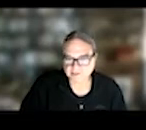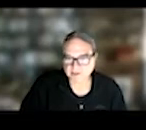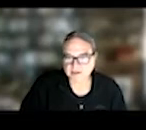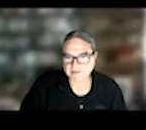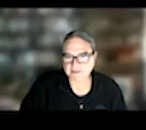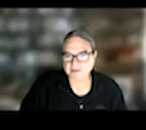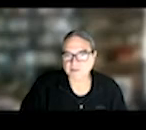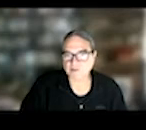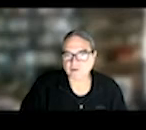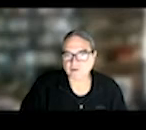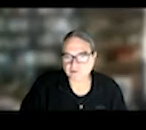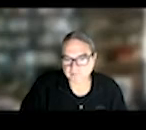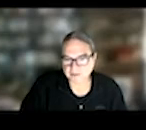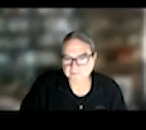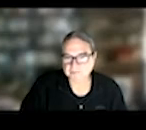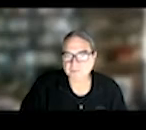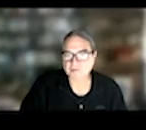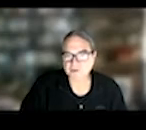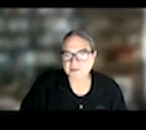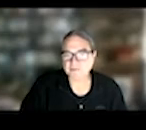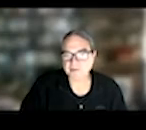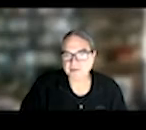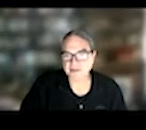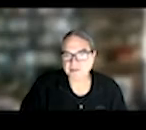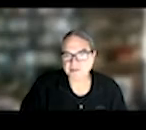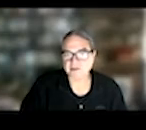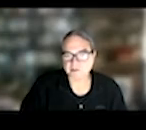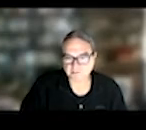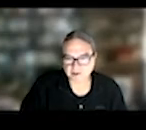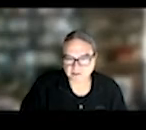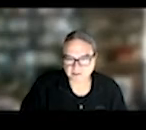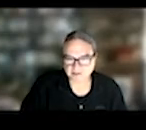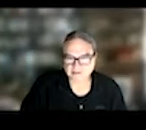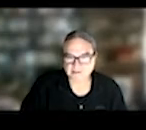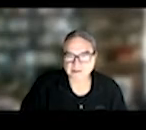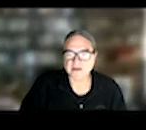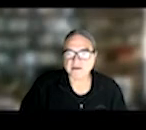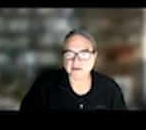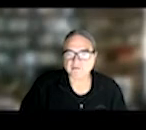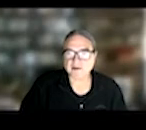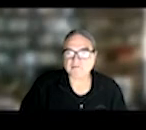embodiment and historical trauma put some populations including American Indians at greater